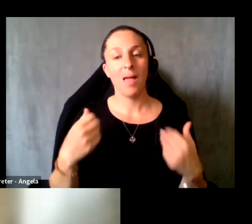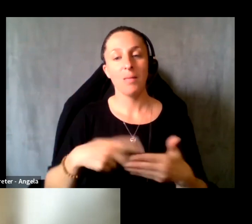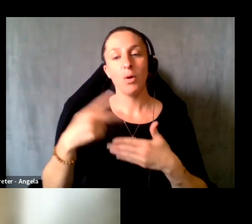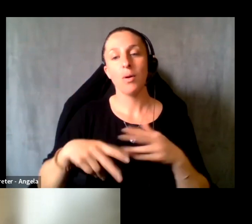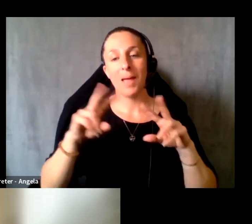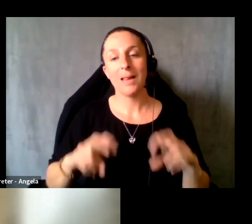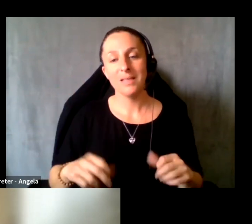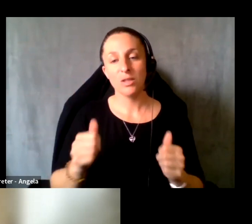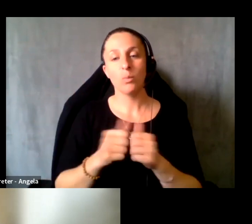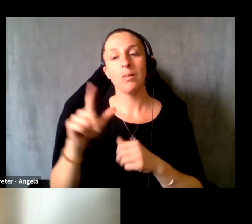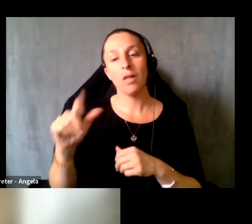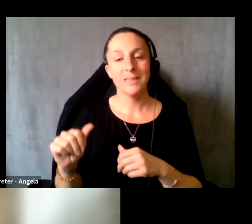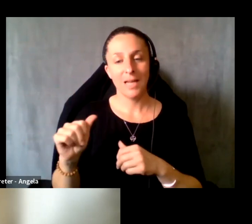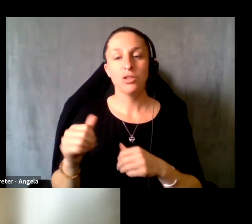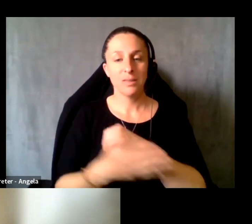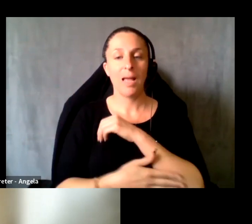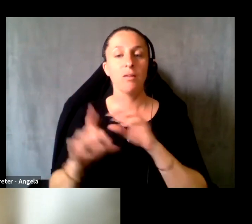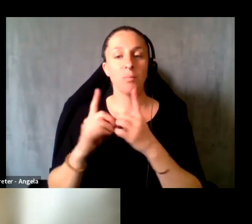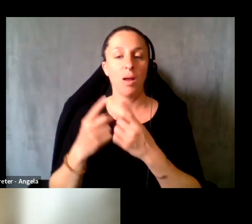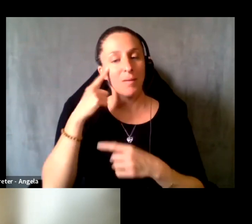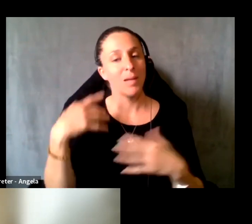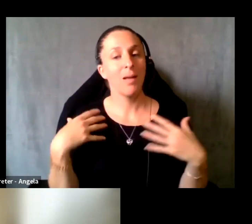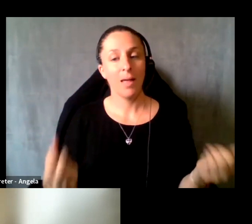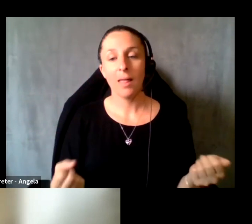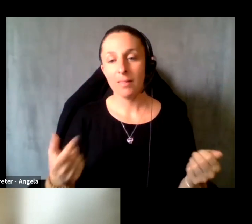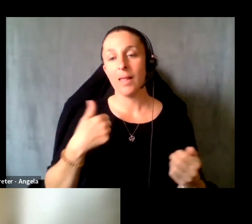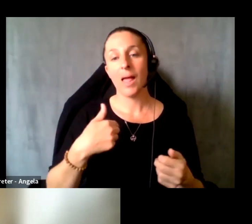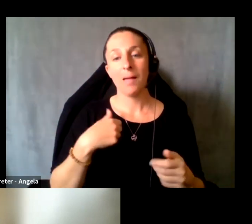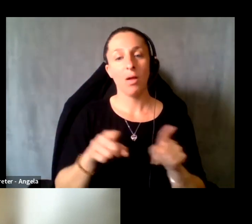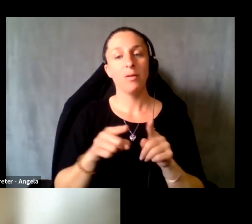with the Los Angeles County Department of Mental Health. I'm also a member of the…I'm